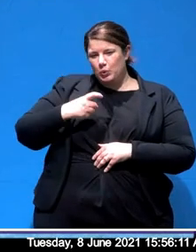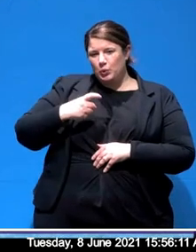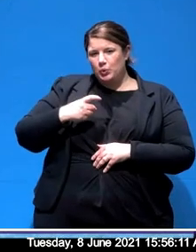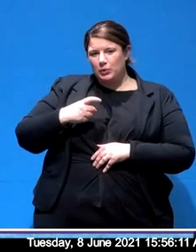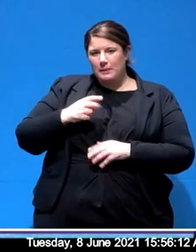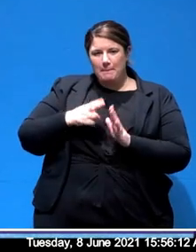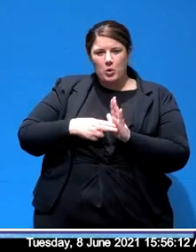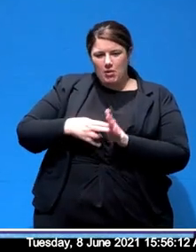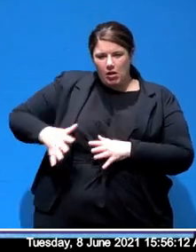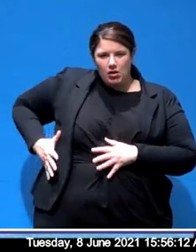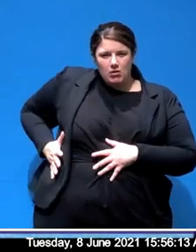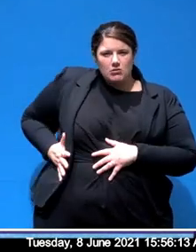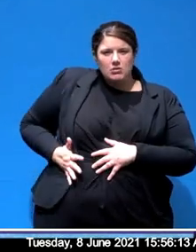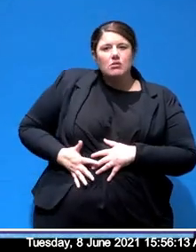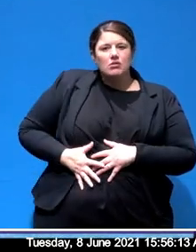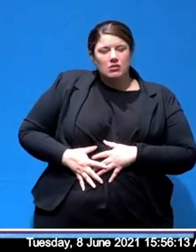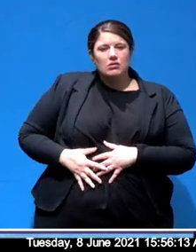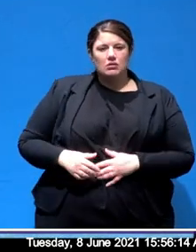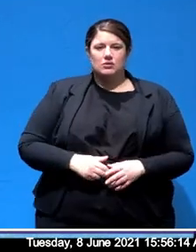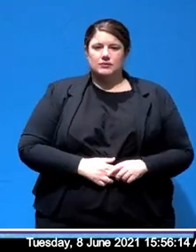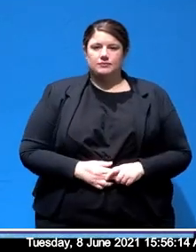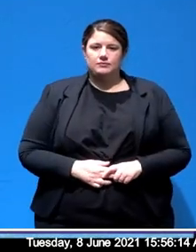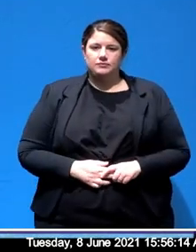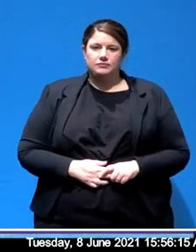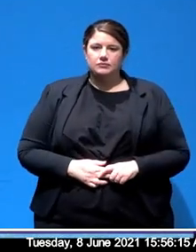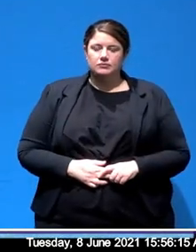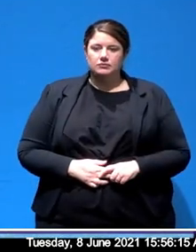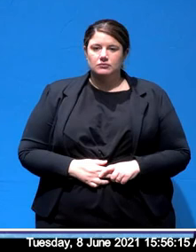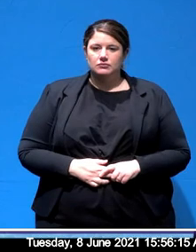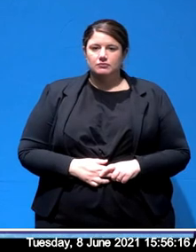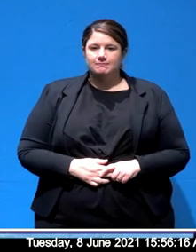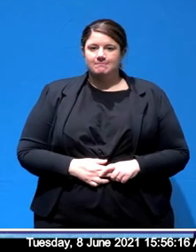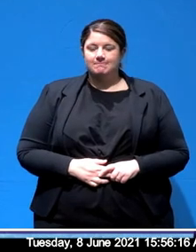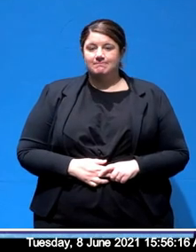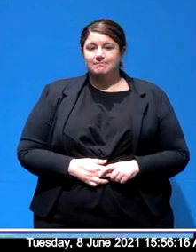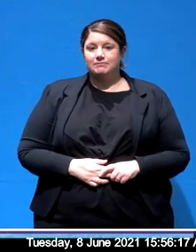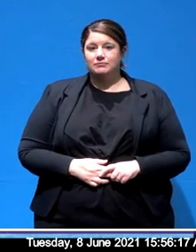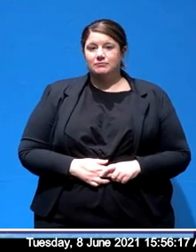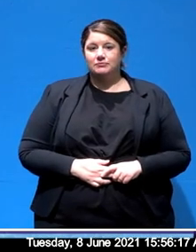You said here: There are so many things wrong with this.